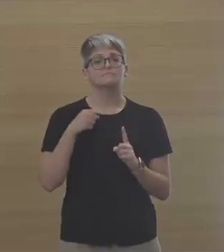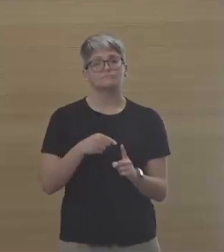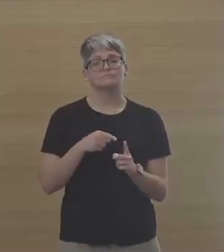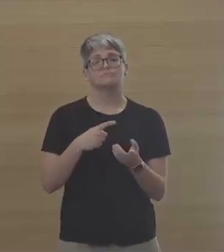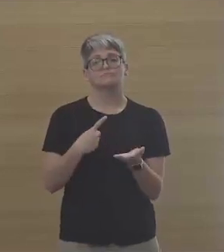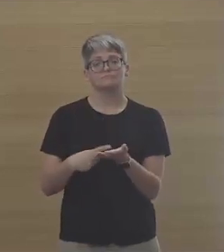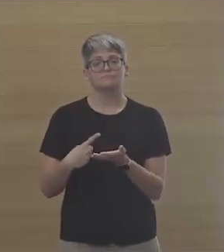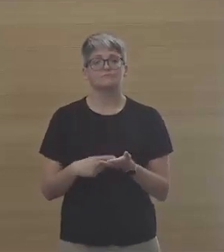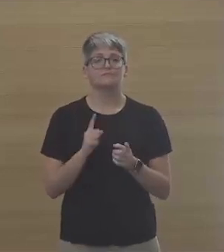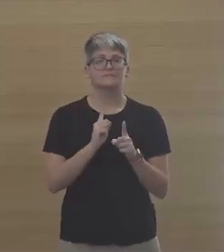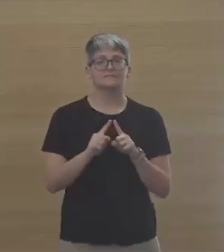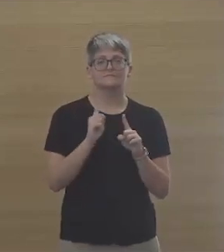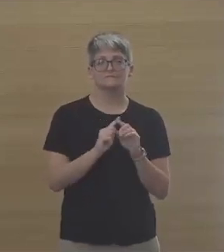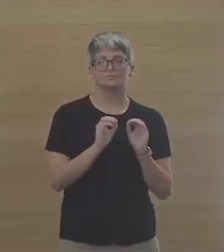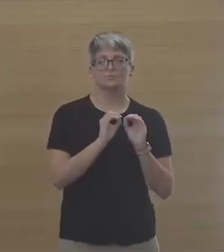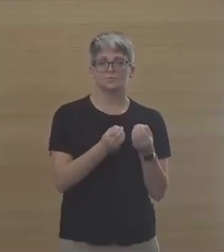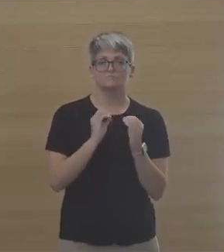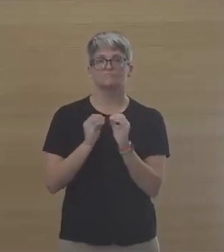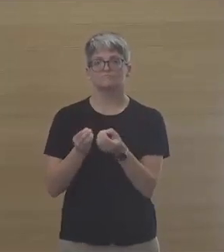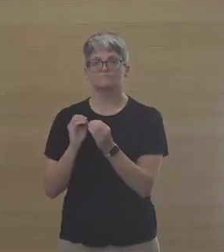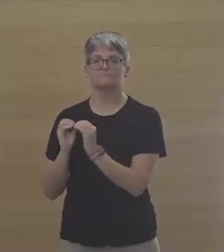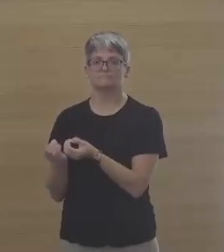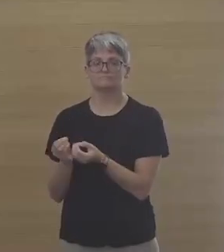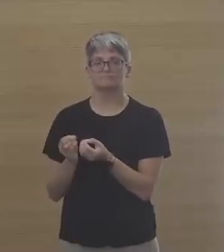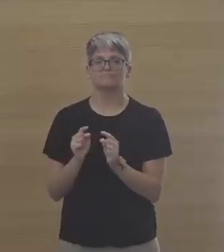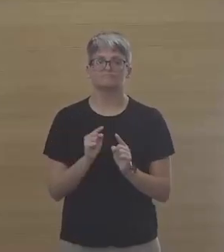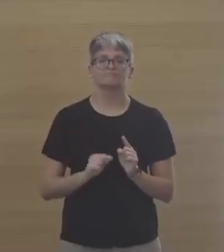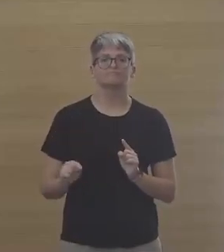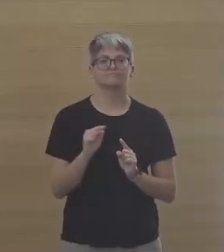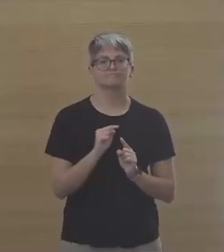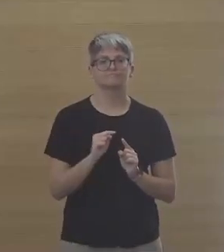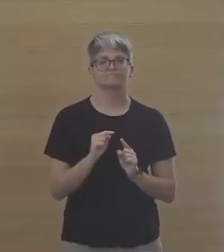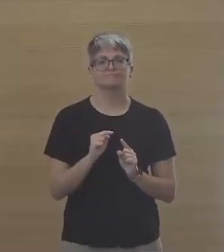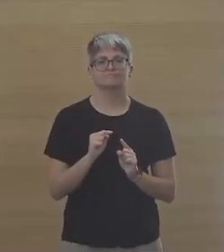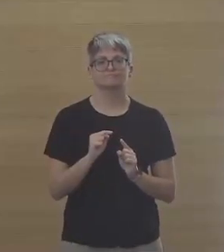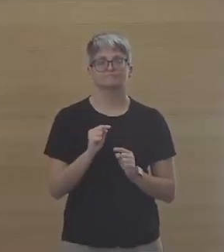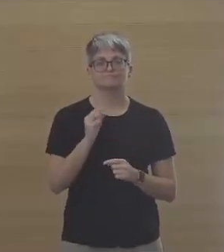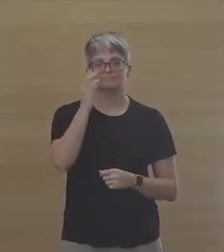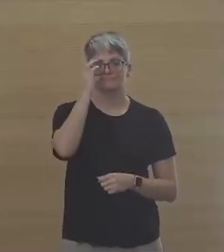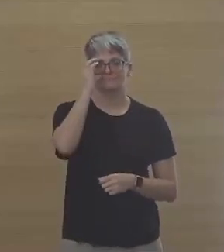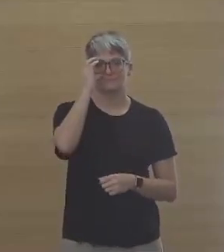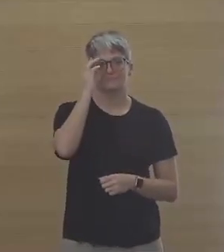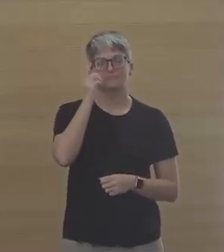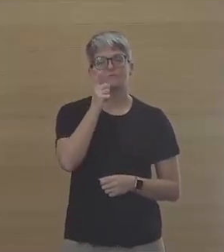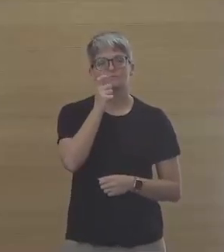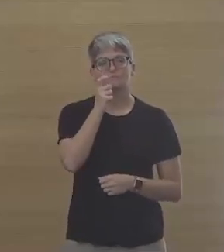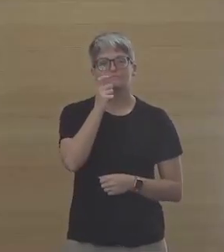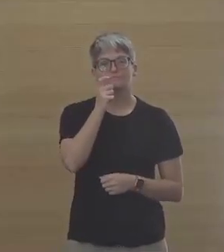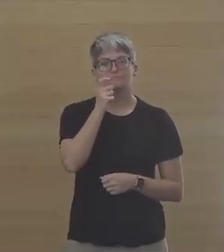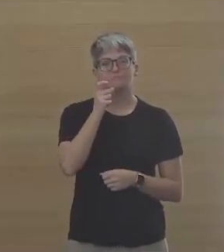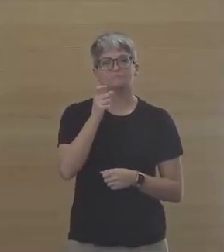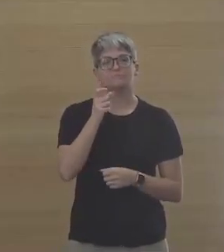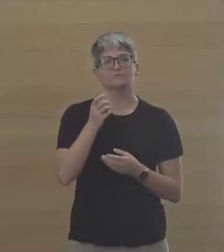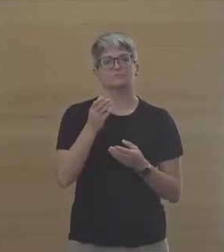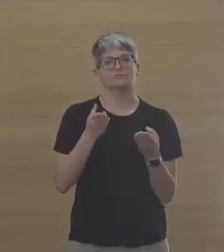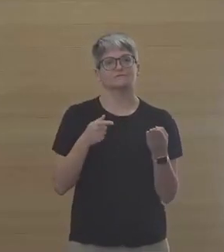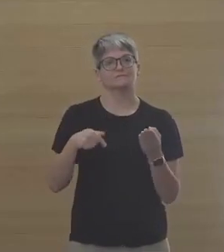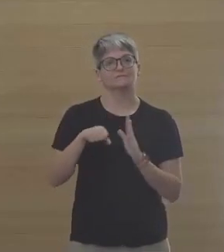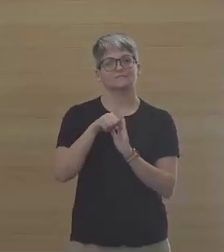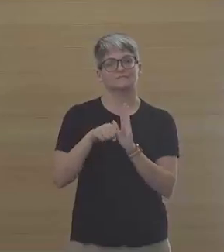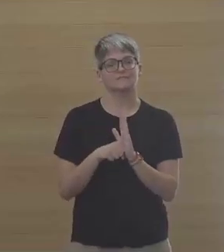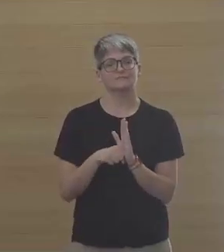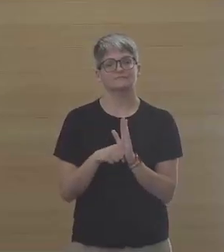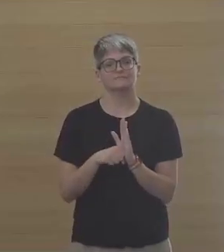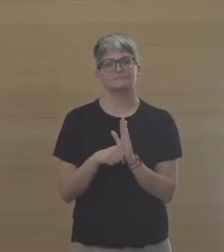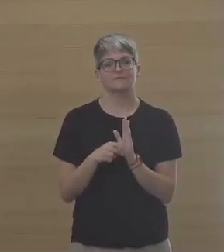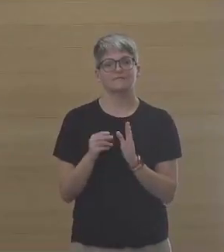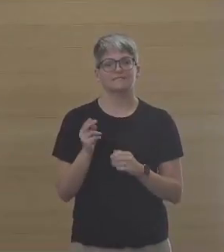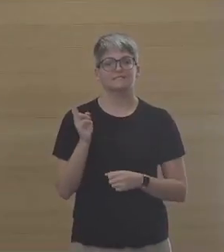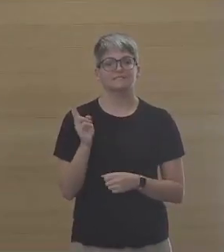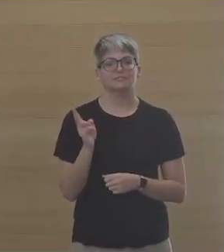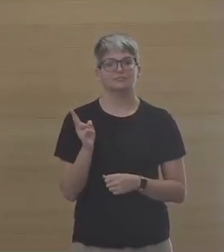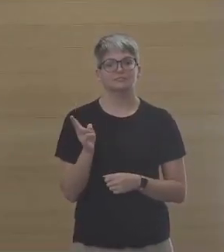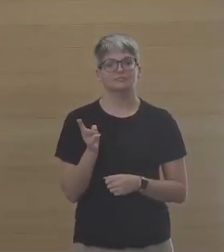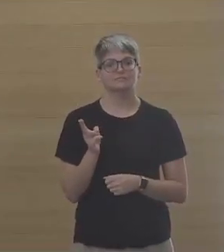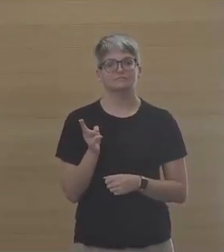that serve our state in their history of it. I'll pass it on